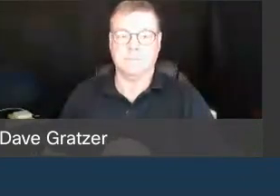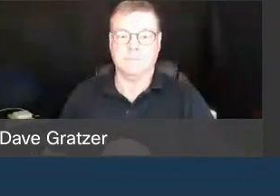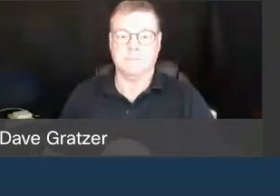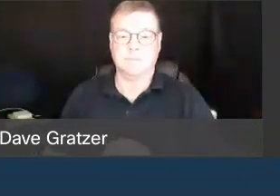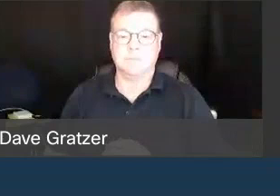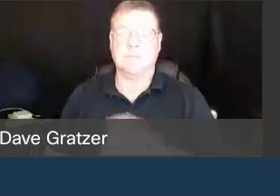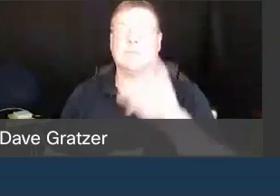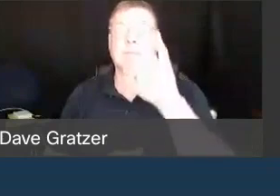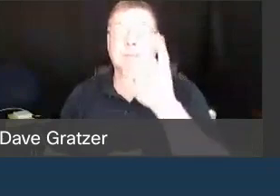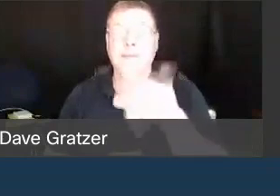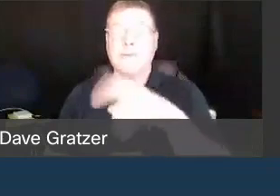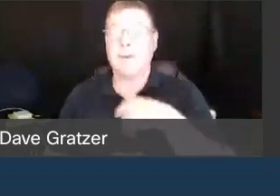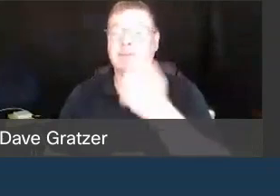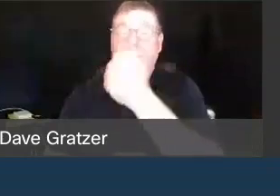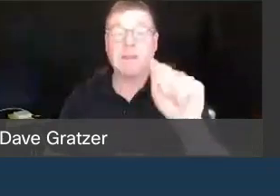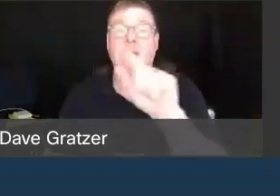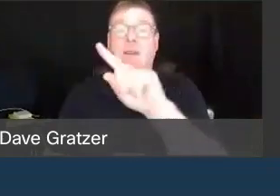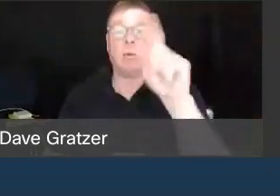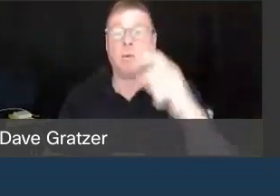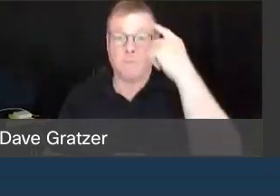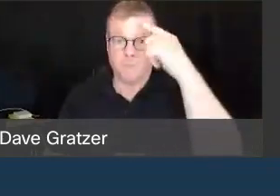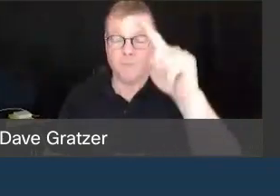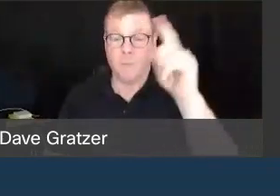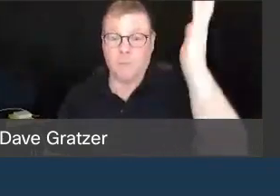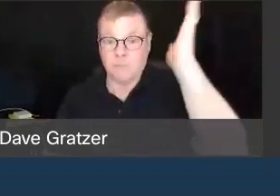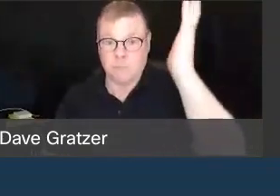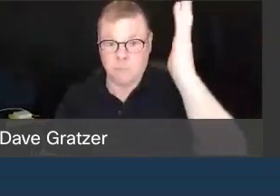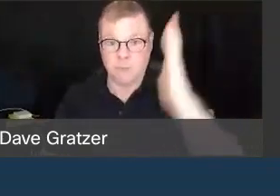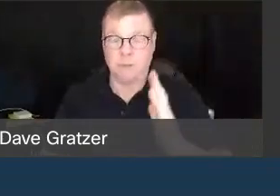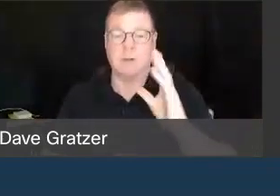If you have any questions for the presenters or regarding the technology,